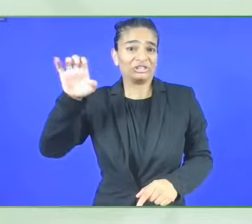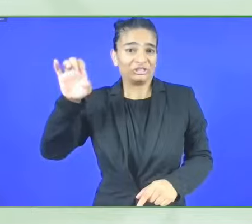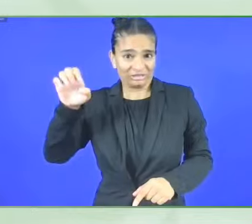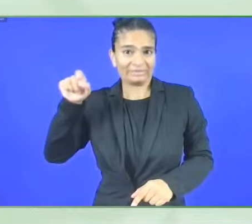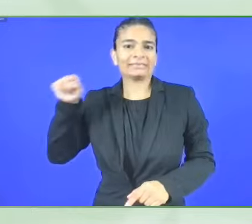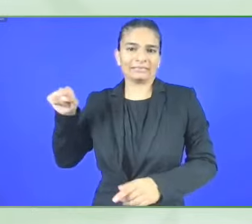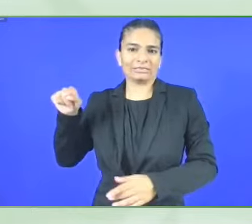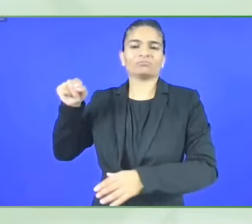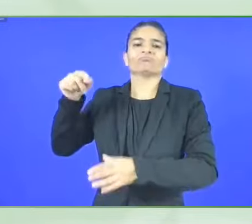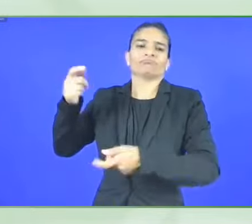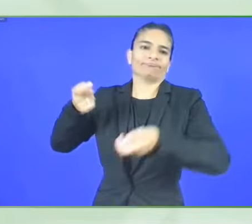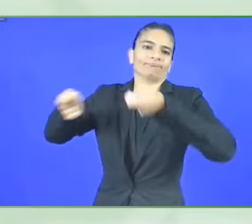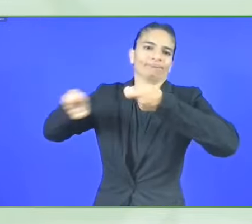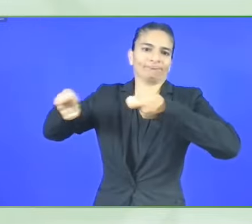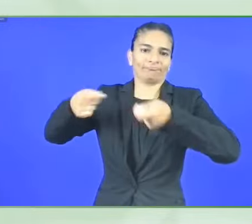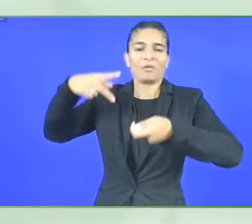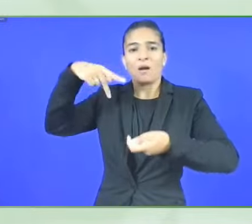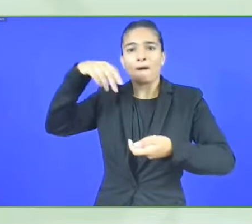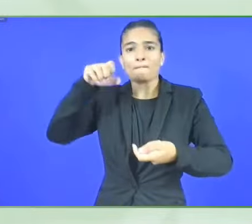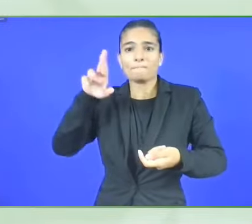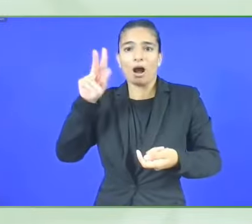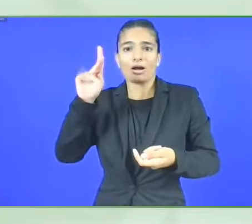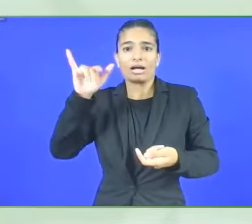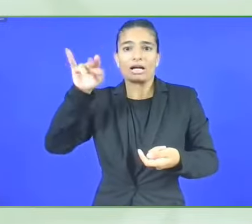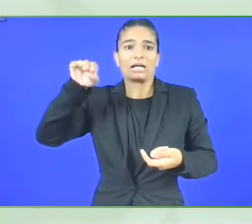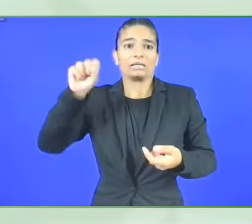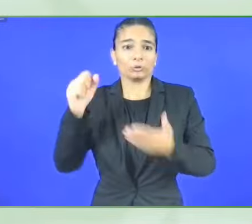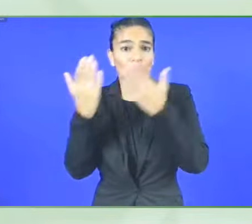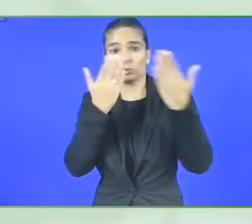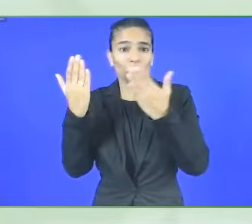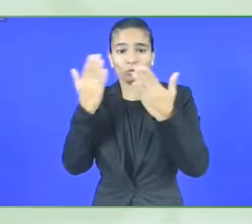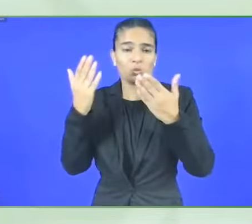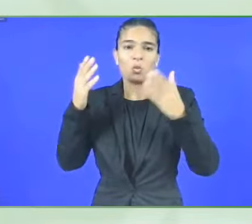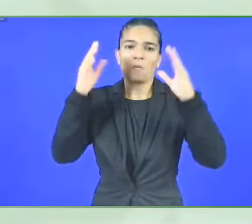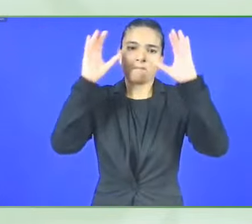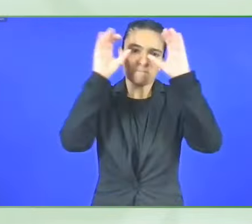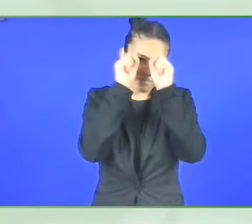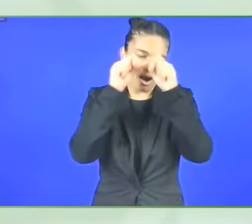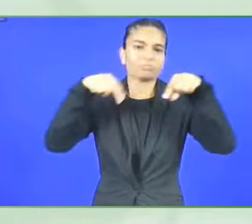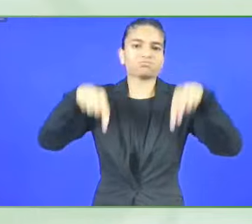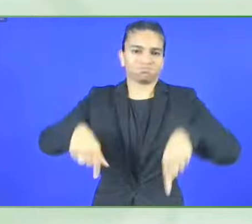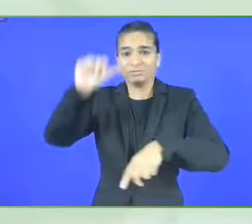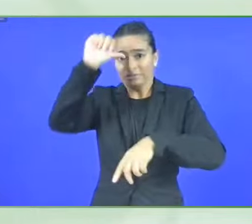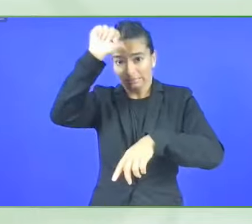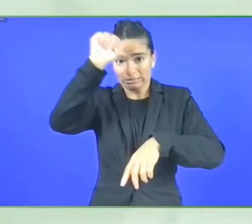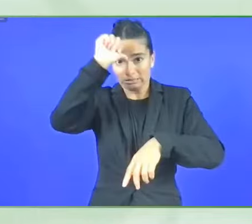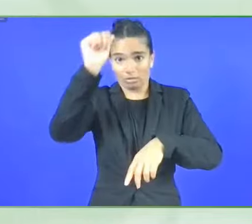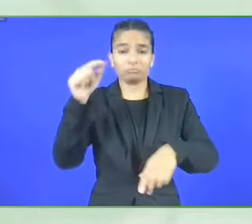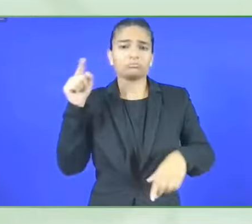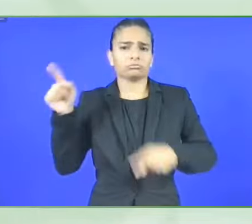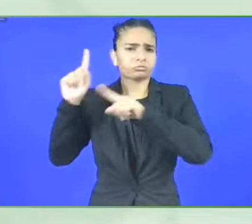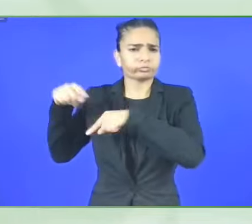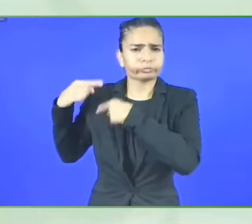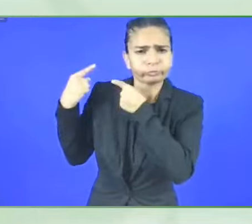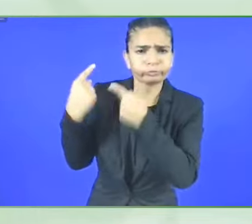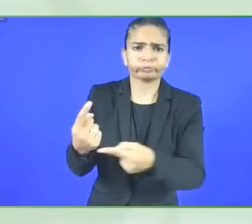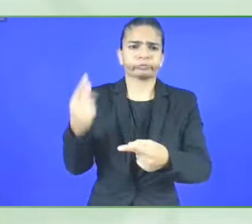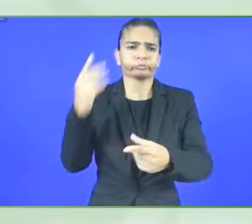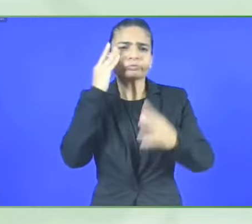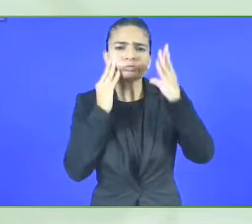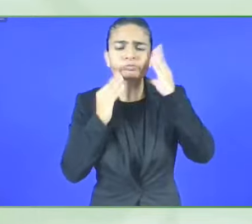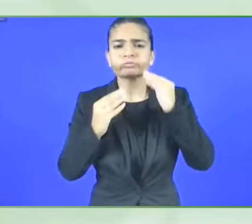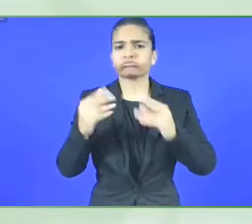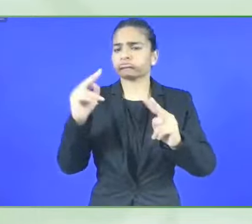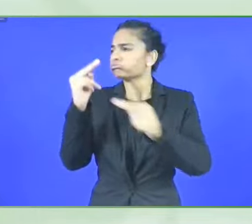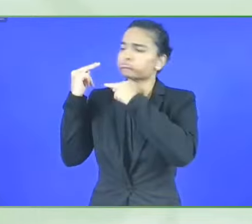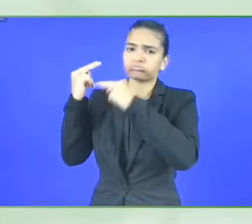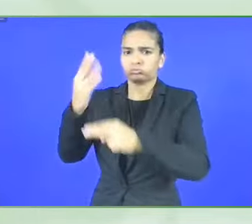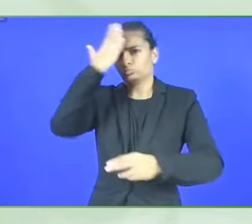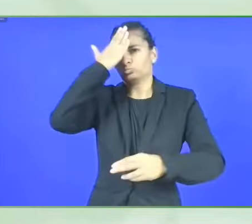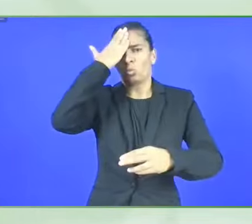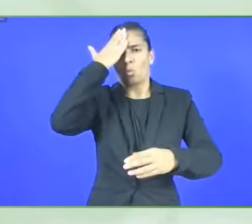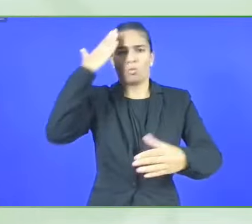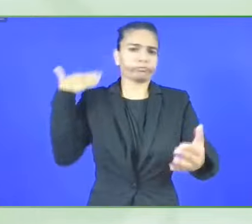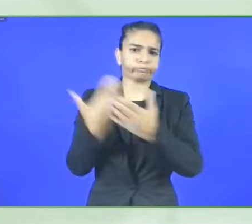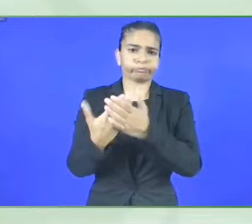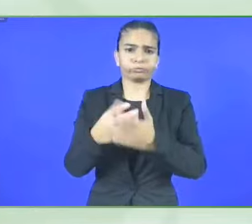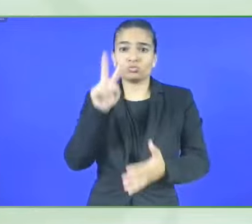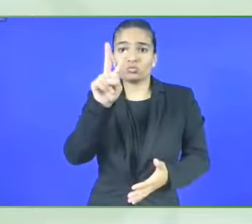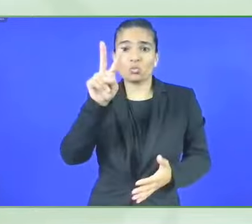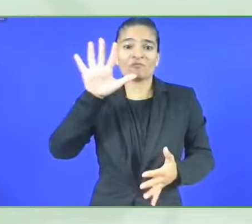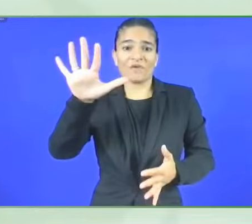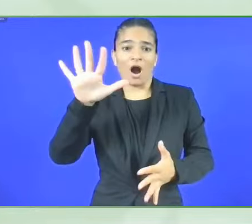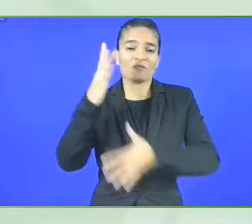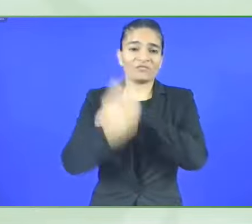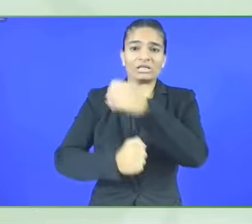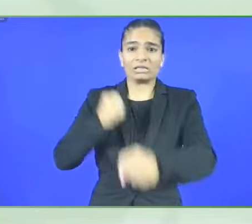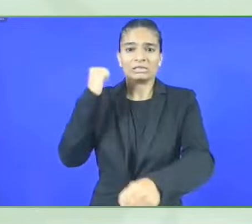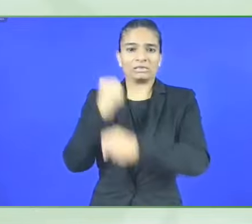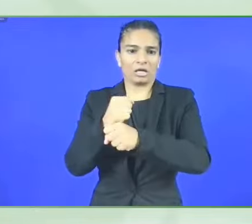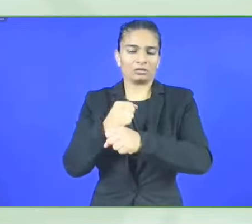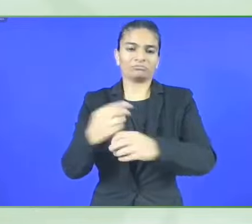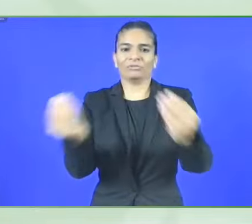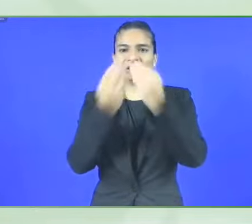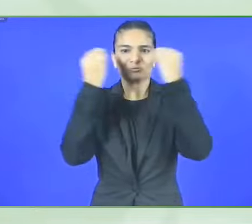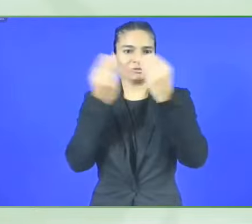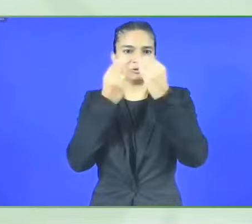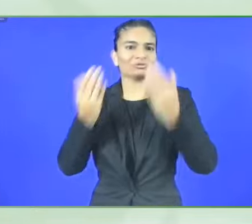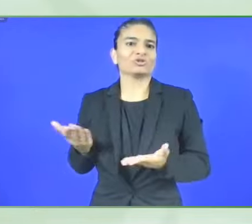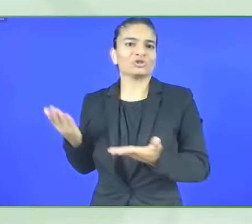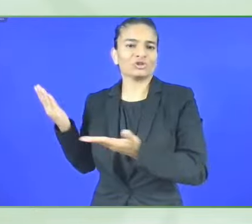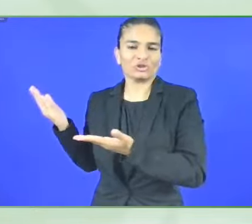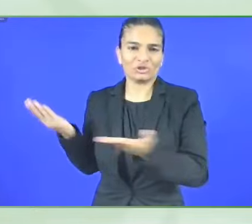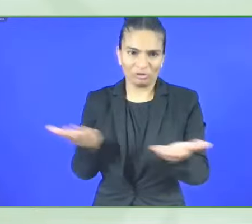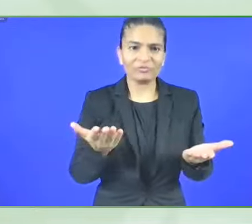I have Barsha Banerjee on this site who is the managing director of Perkins School for